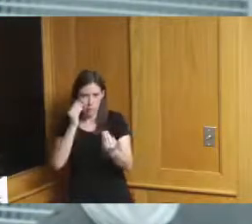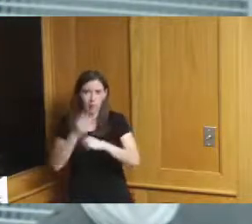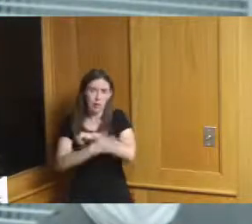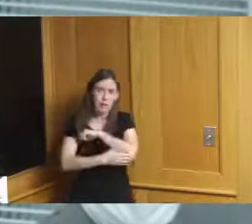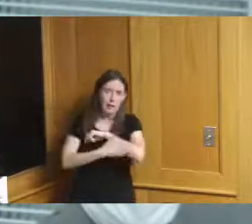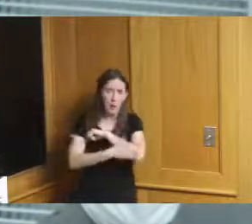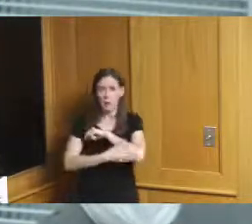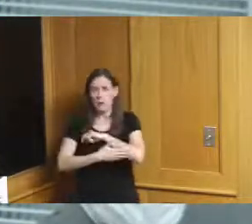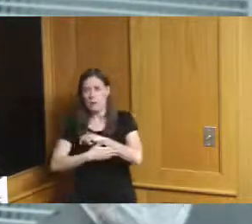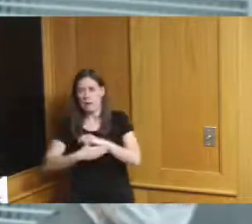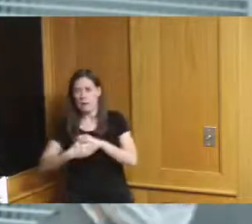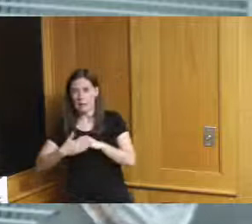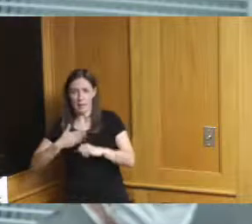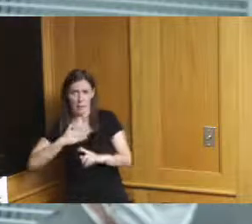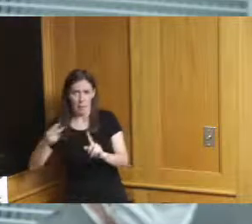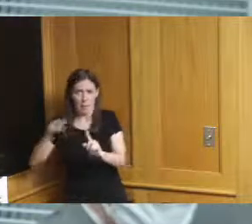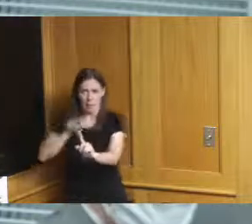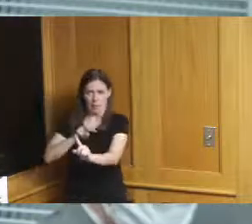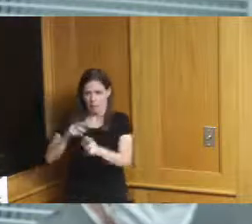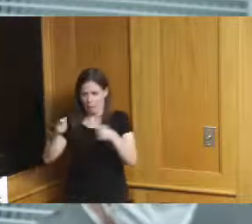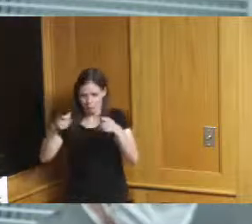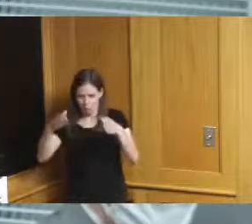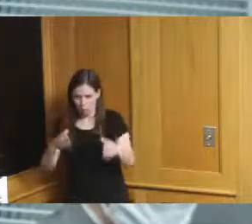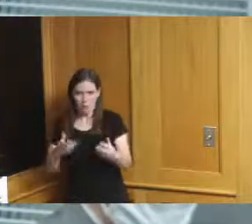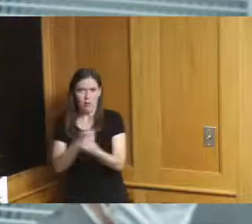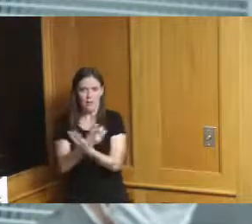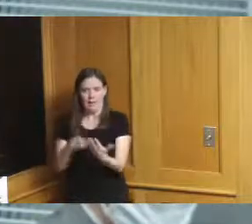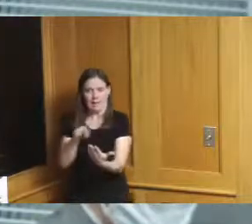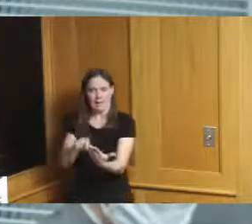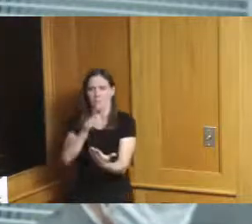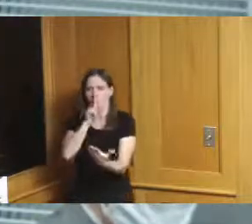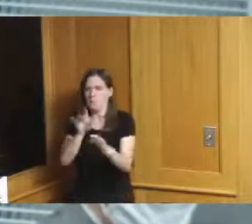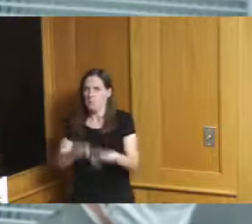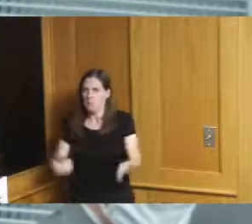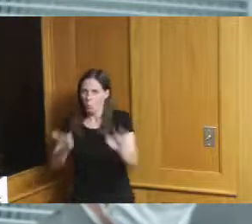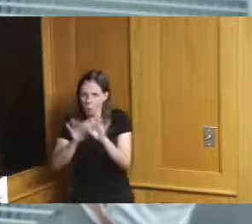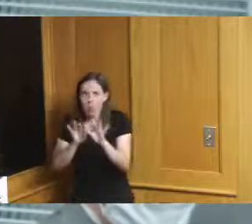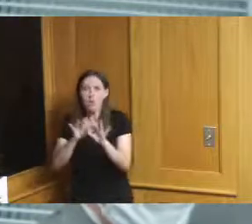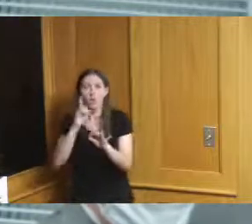as an administrator it's really key to ensuring that we have coordinated government and we have